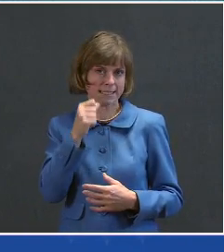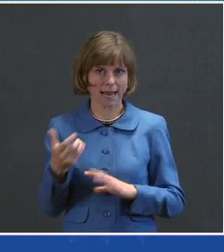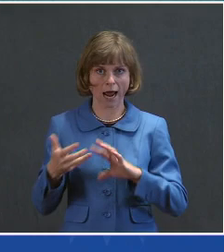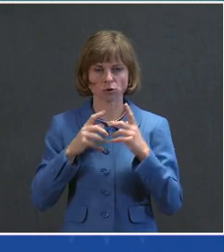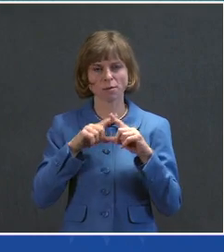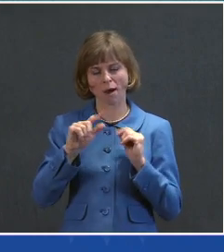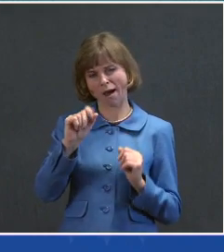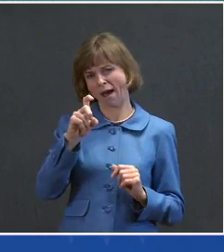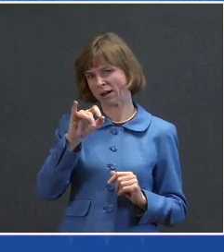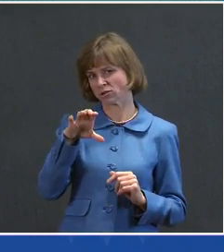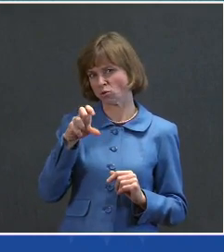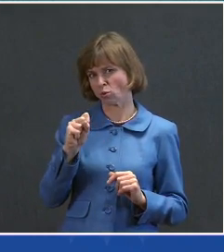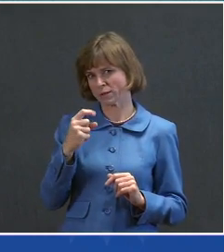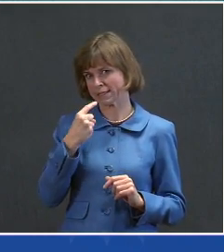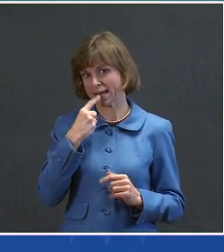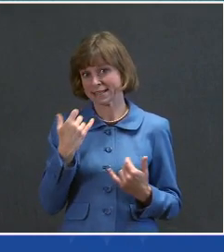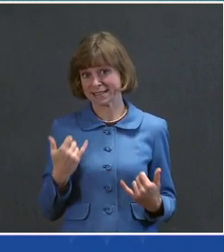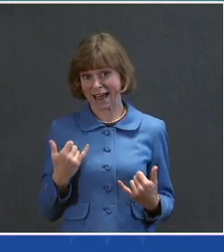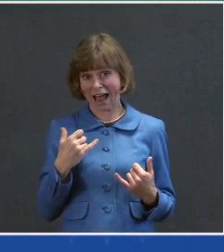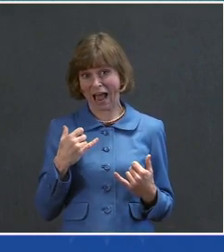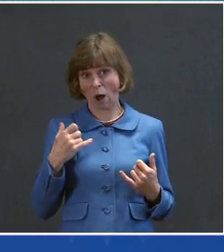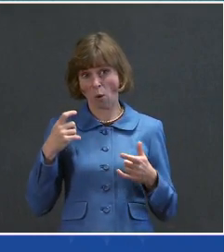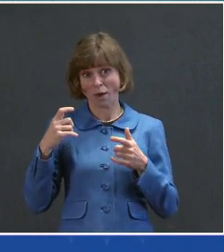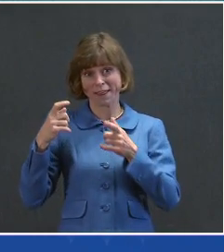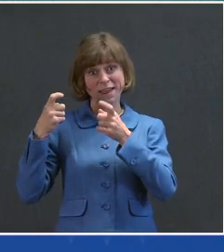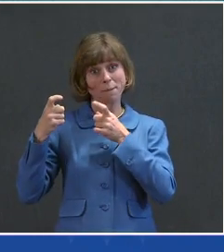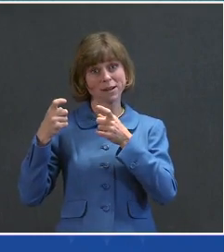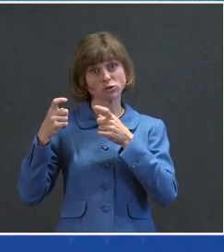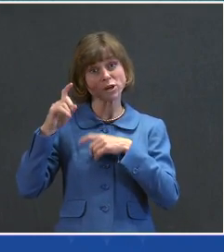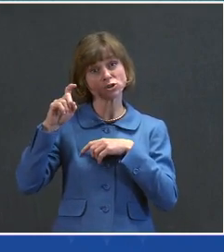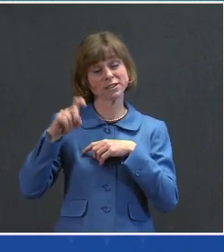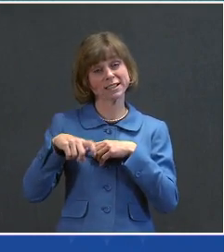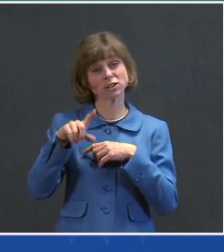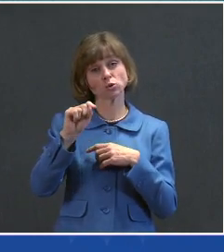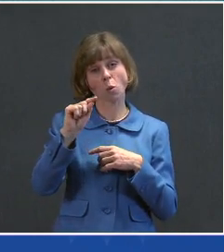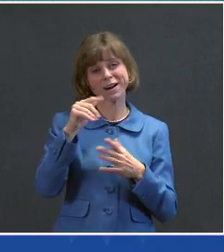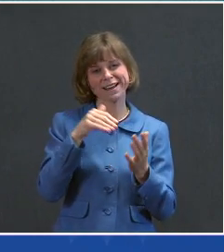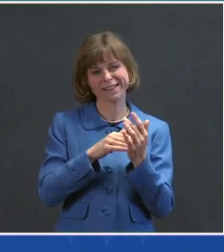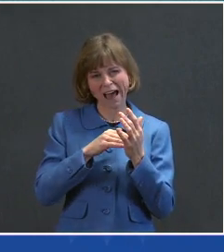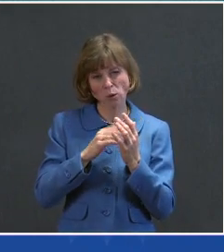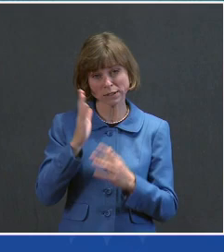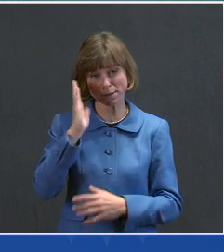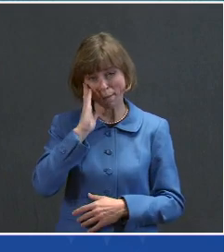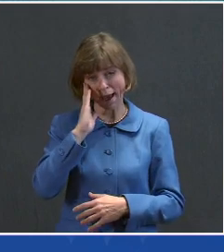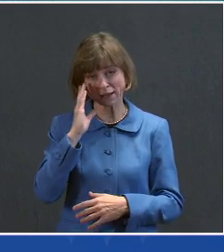needs 20,000 beds to shelter these children. Based on our own reporting, 97 percent of the beds